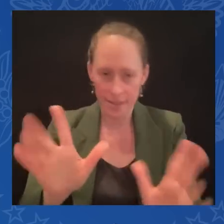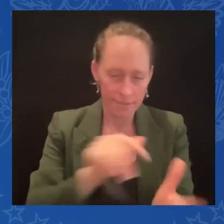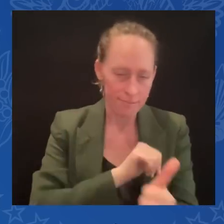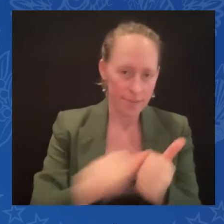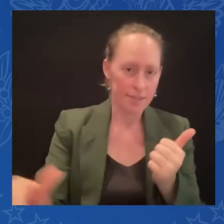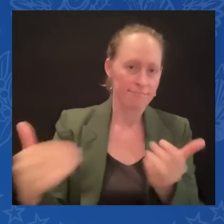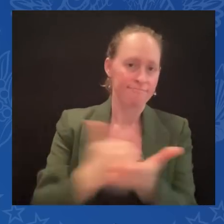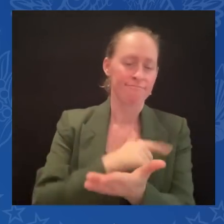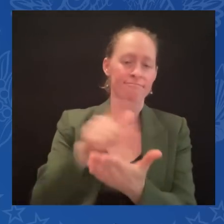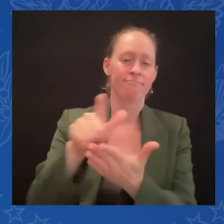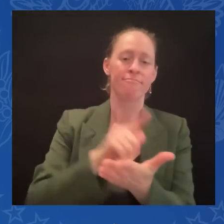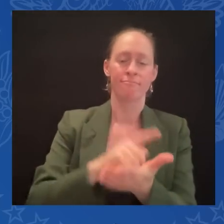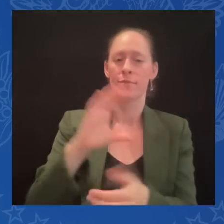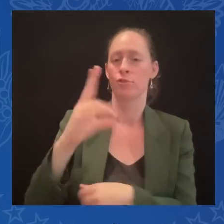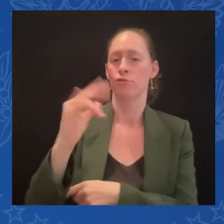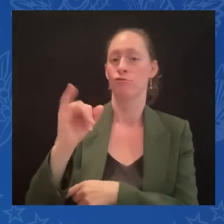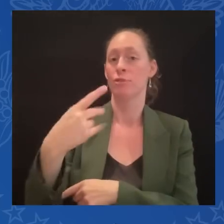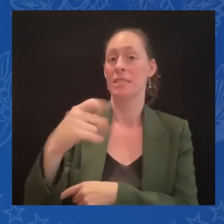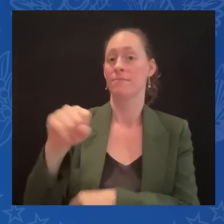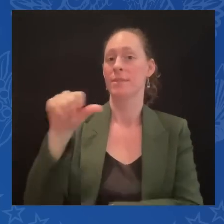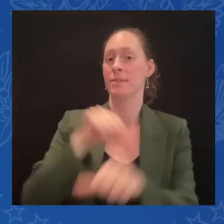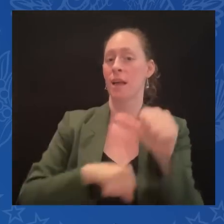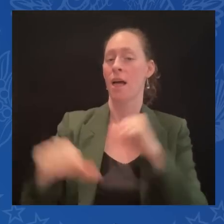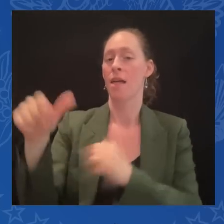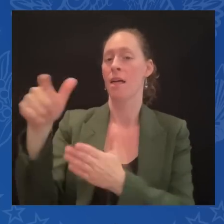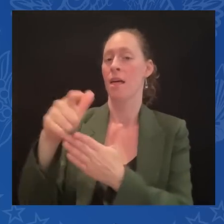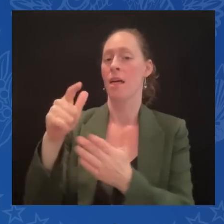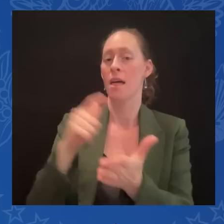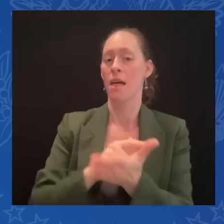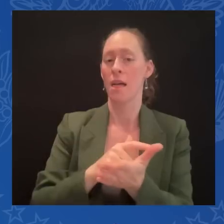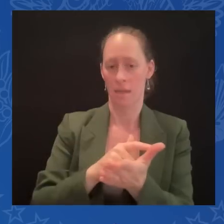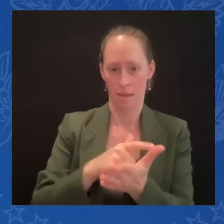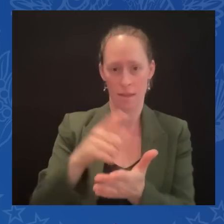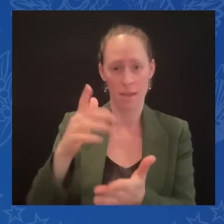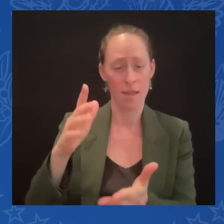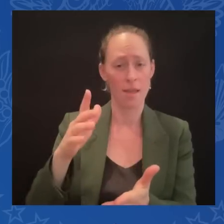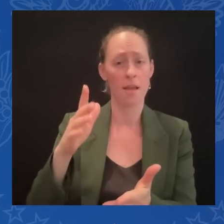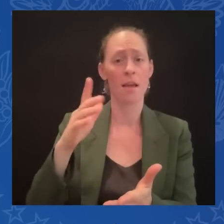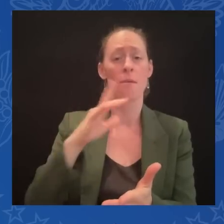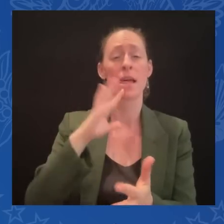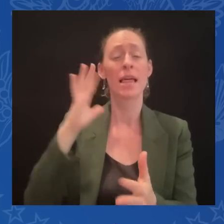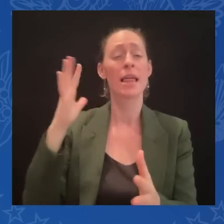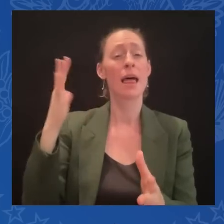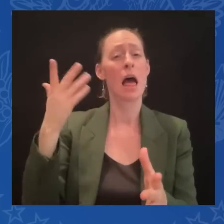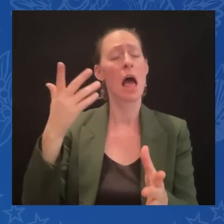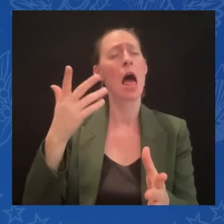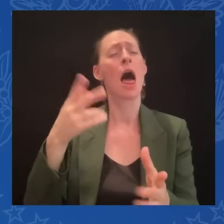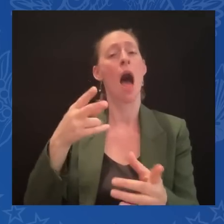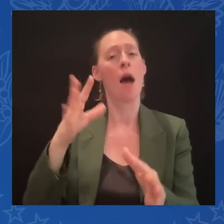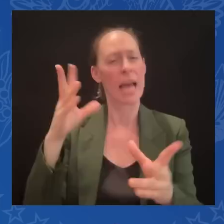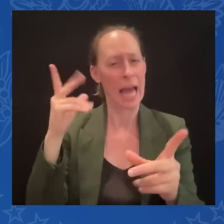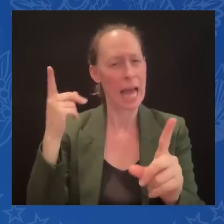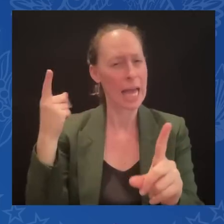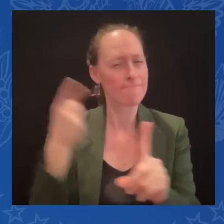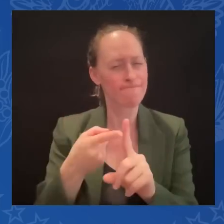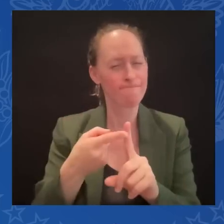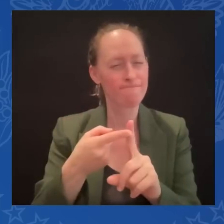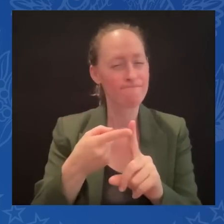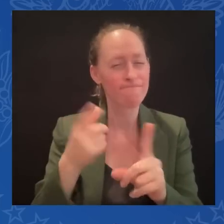because I knew we had to reclaim America's leadership. Now, all over the country, semiconductor companies